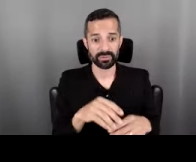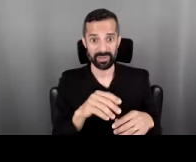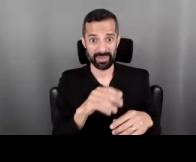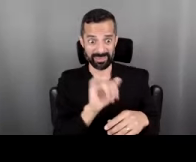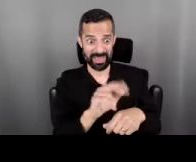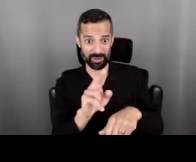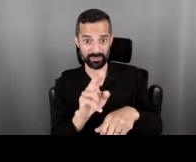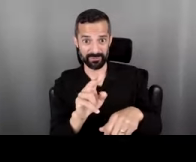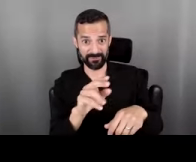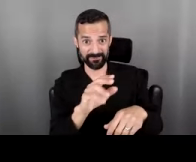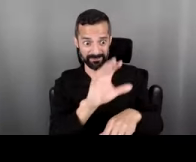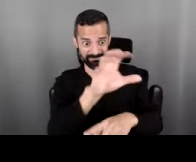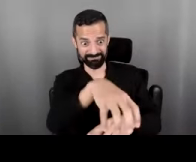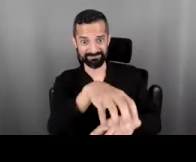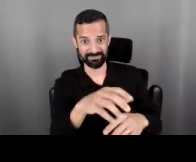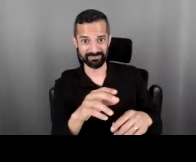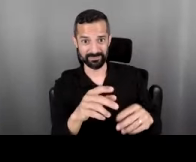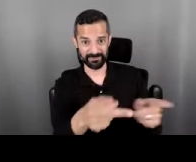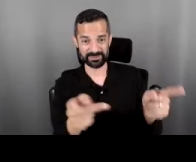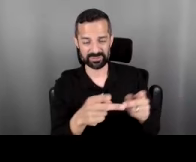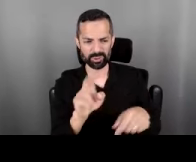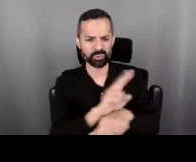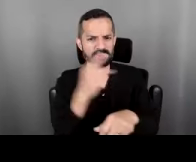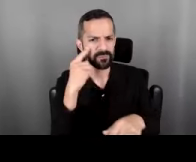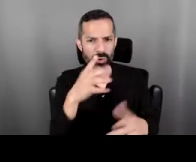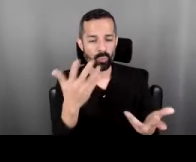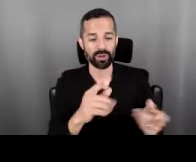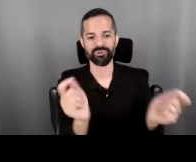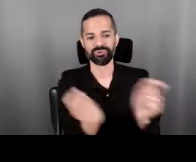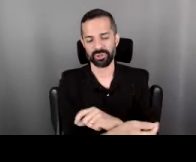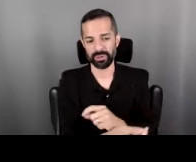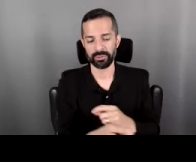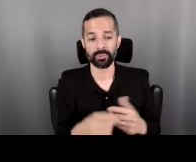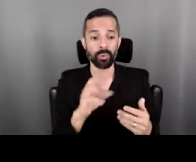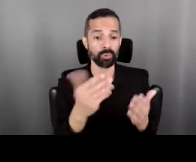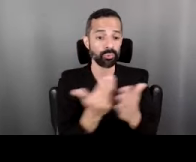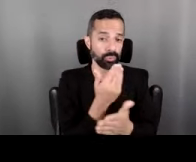new equipment connections, and any proposed changes that may affect